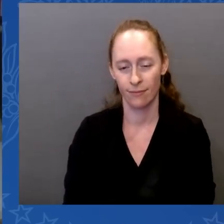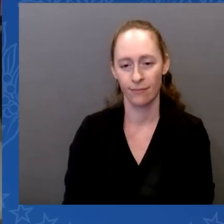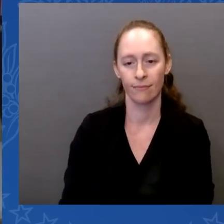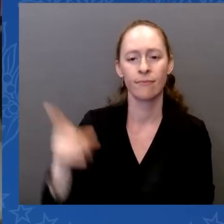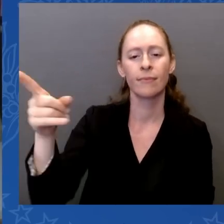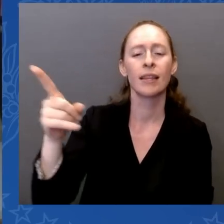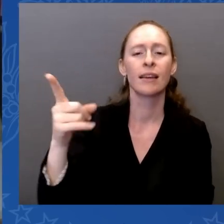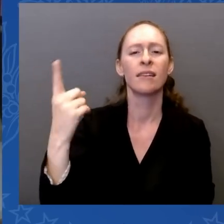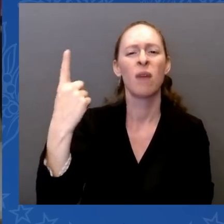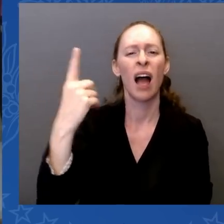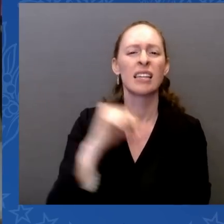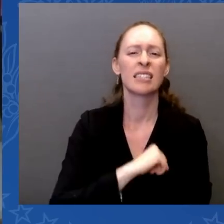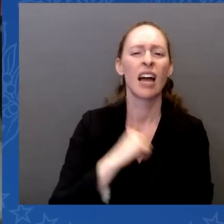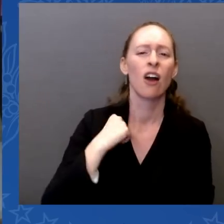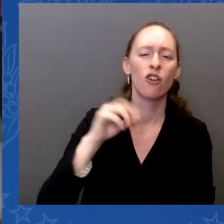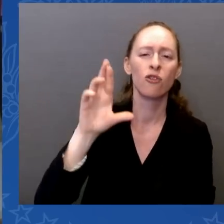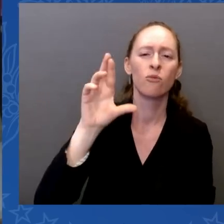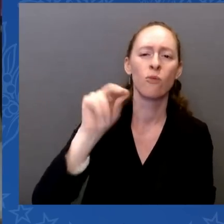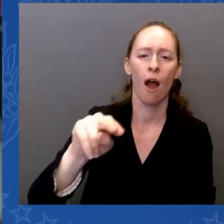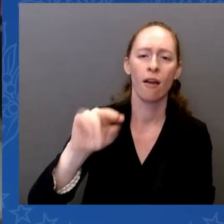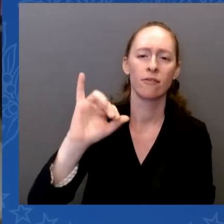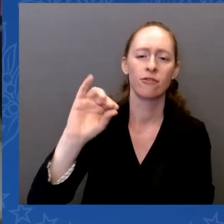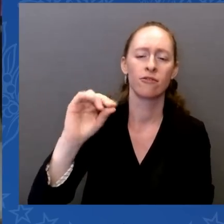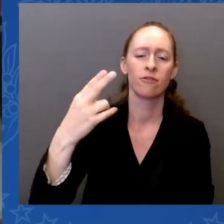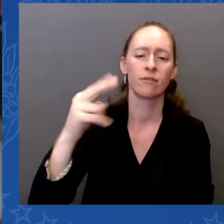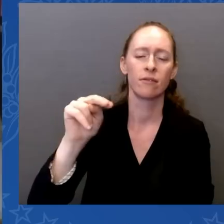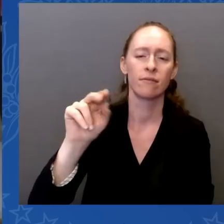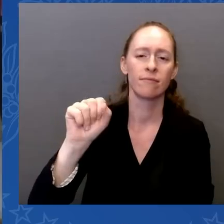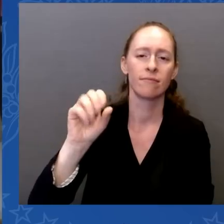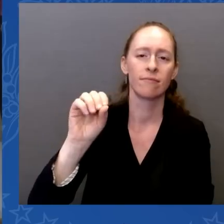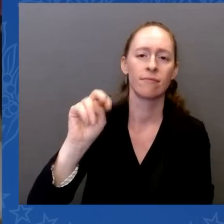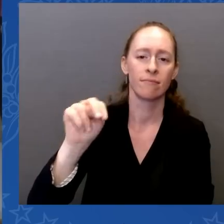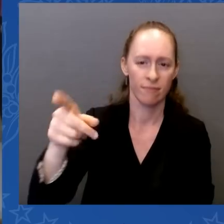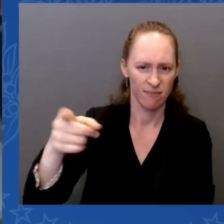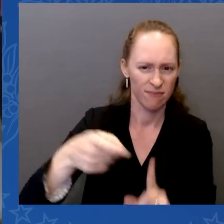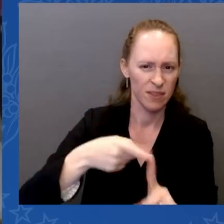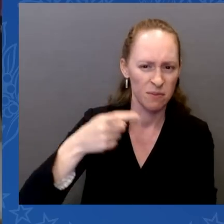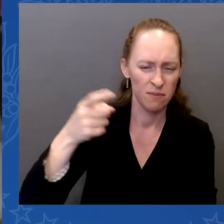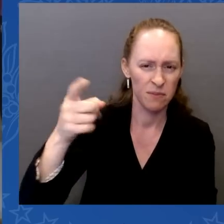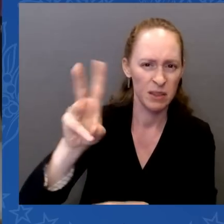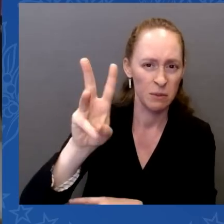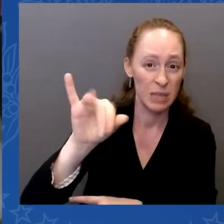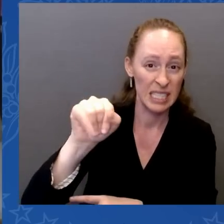Not a joke. These are actually in writing, okay? He wants to put Social Security and Medicare